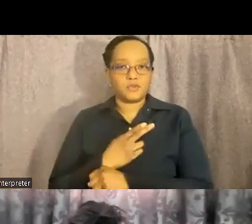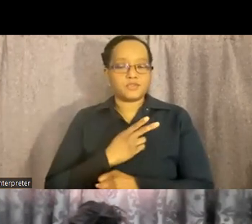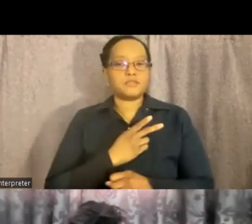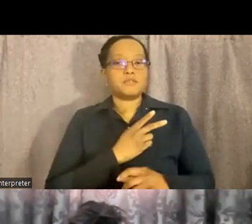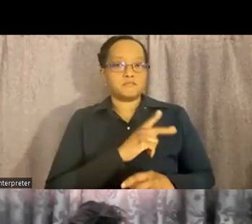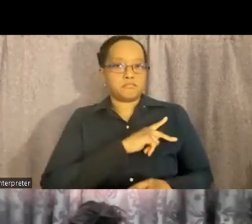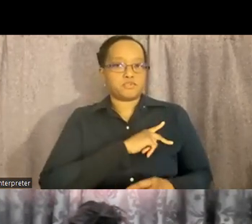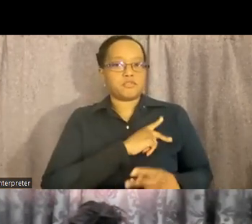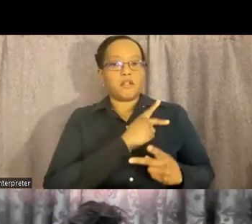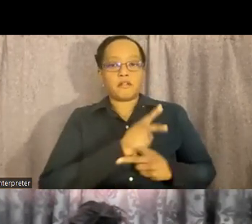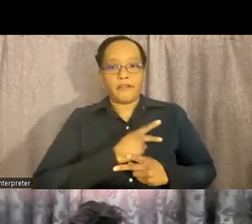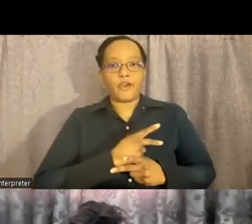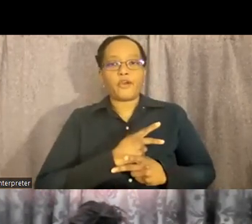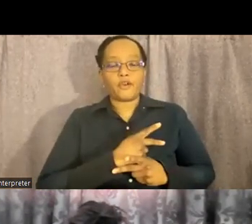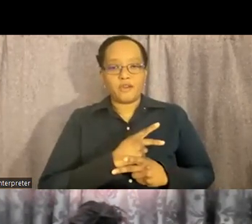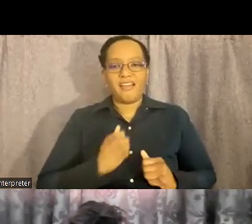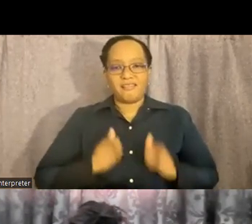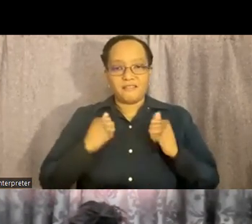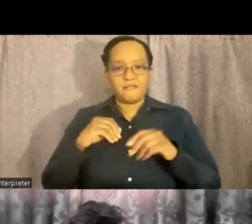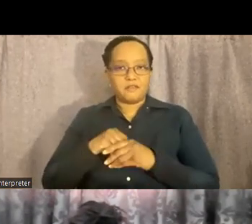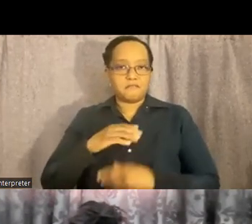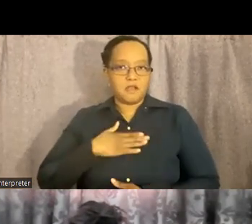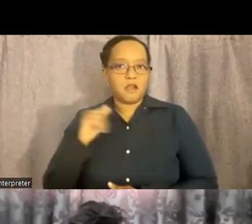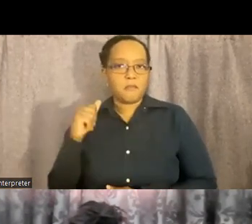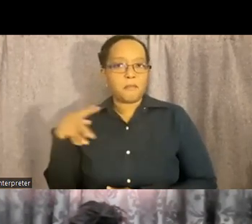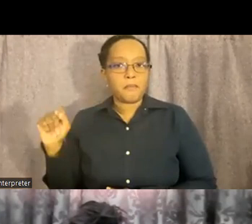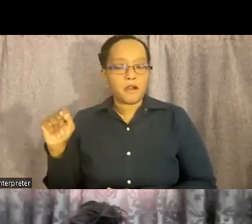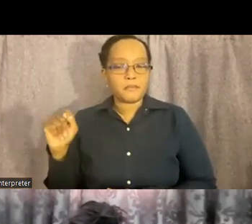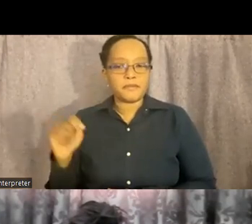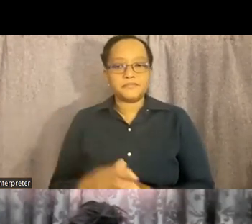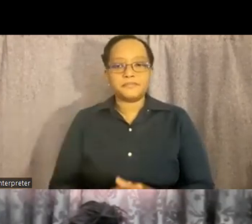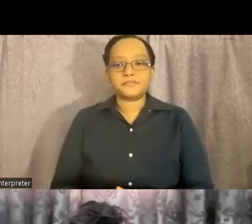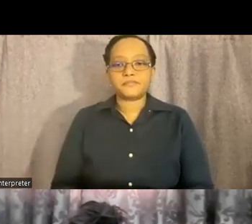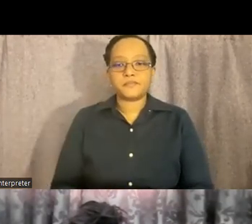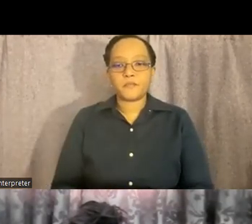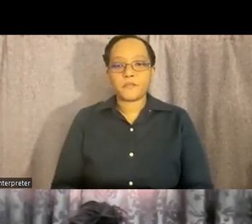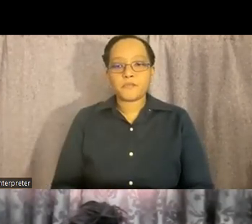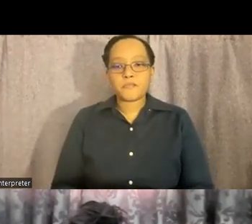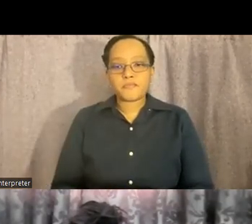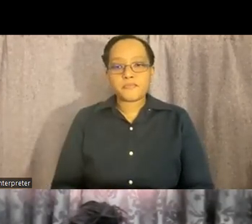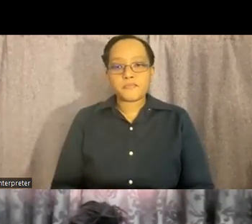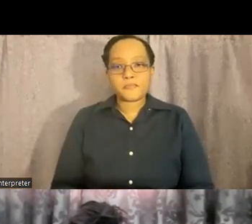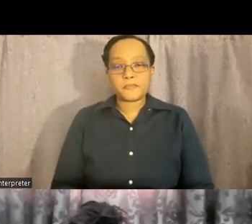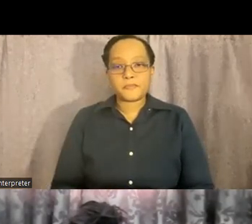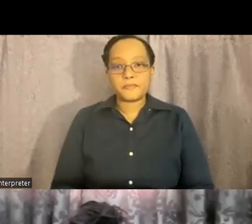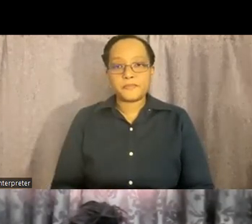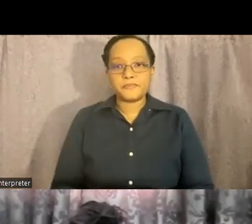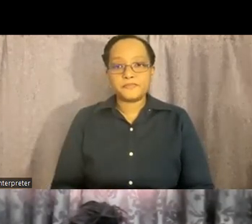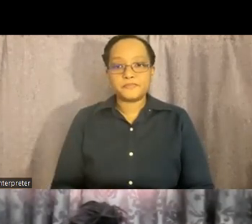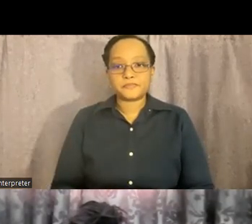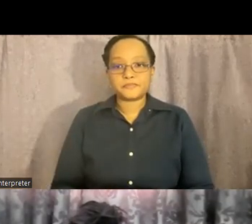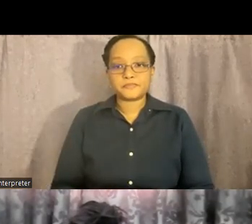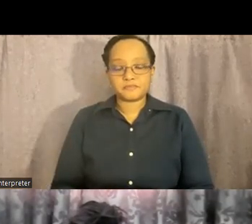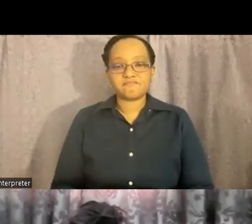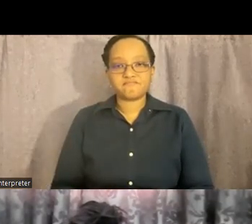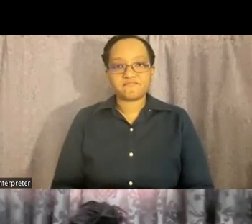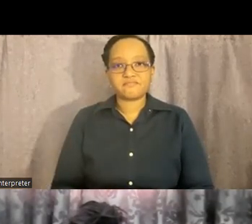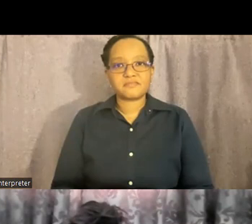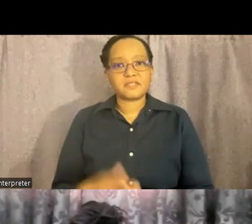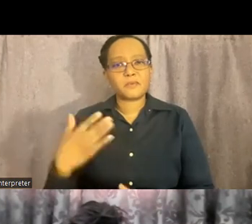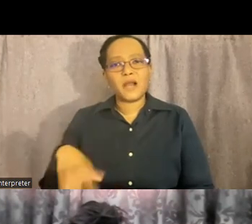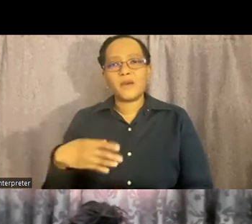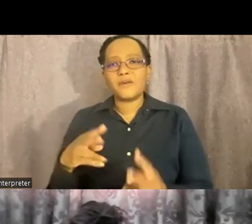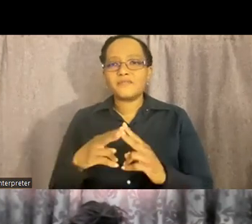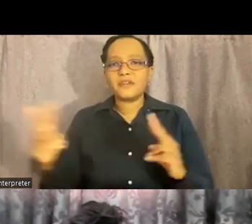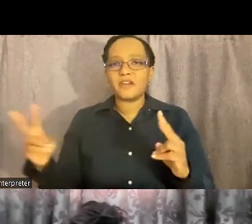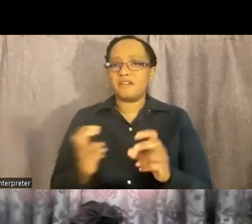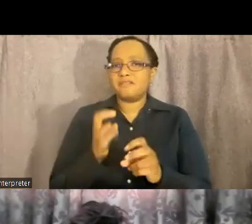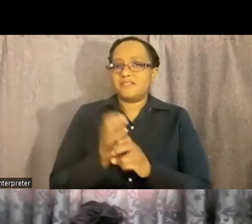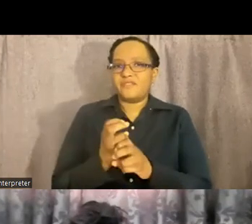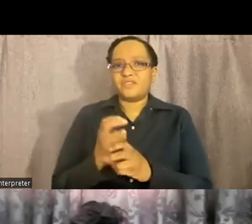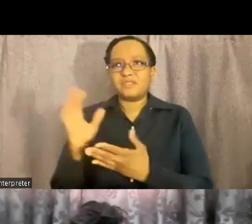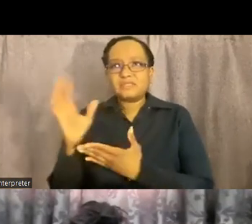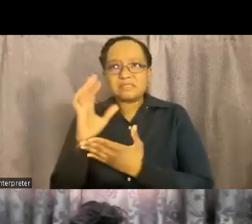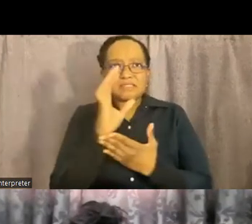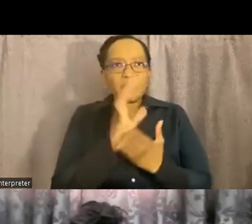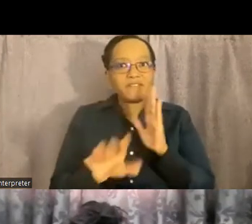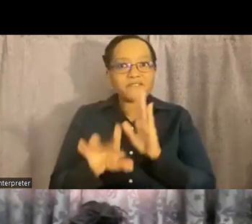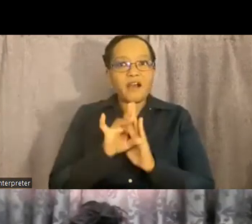I live in my own apartment and I followed find it is very difficult to find people who